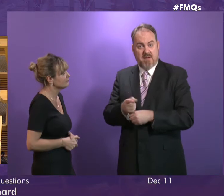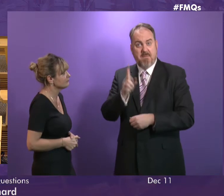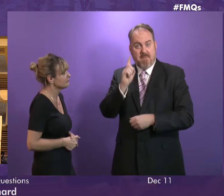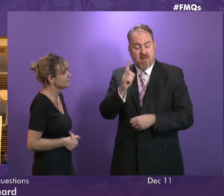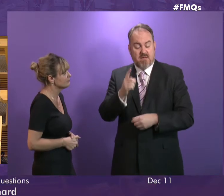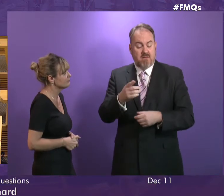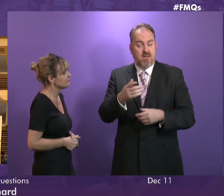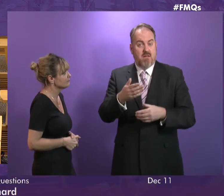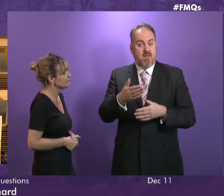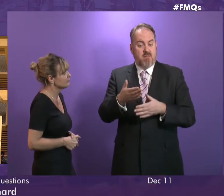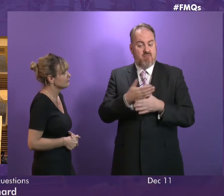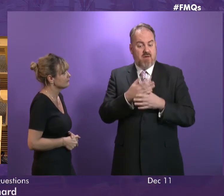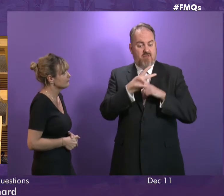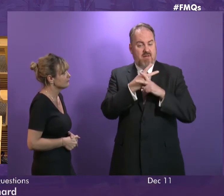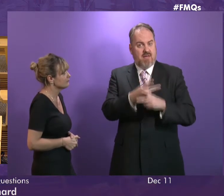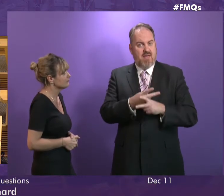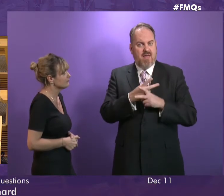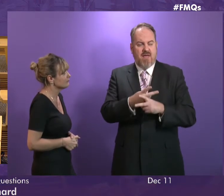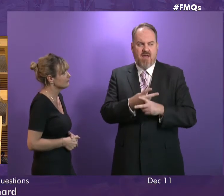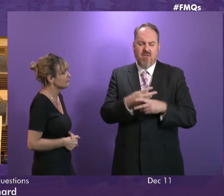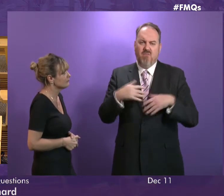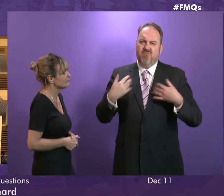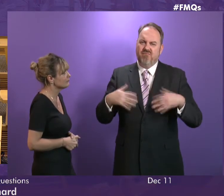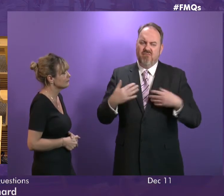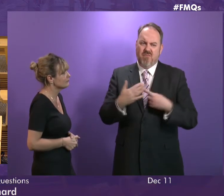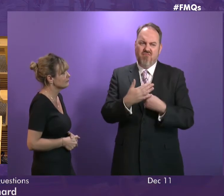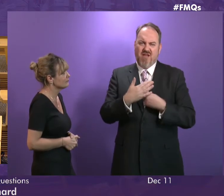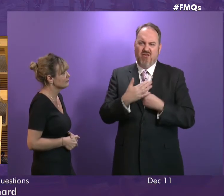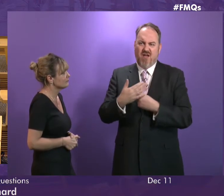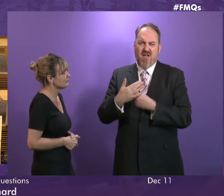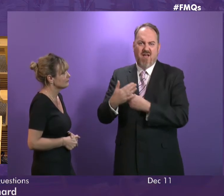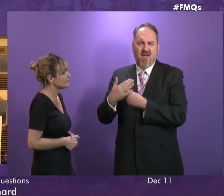pressure right across the country. The British Medical Association has warned that there